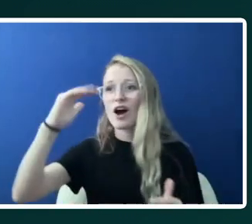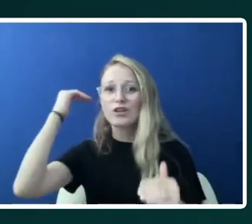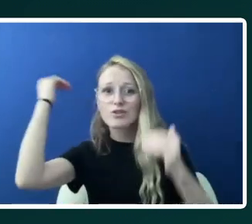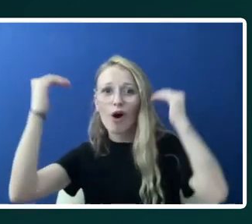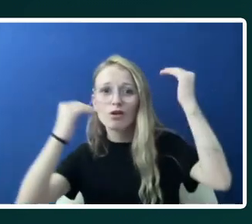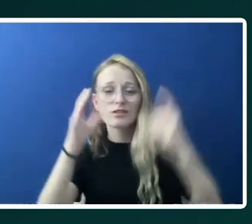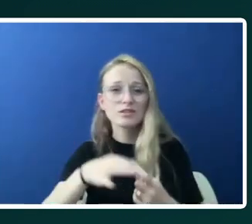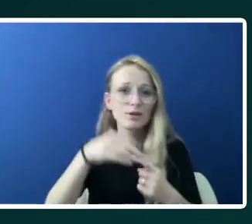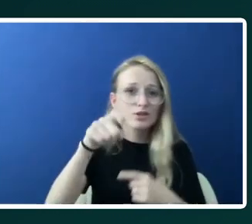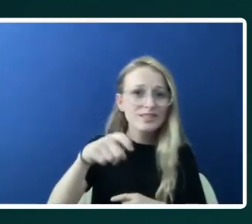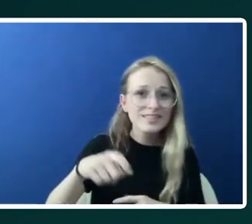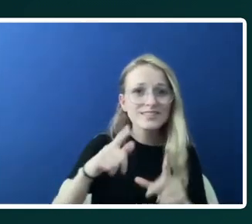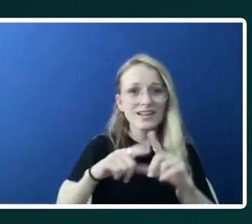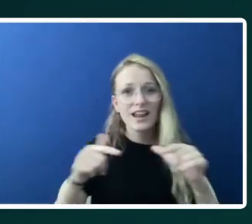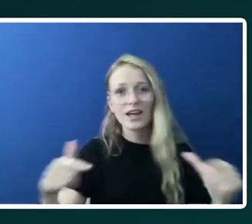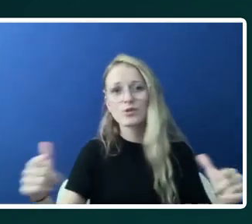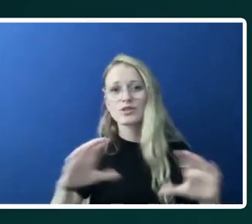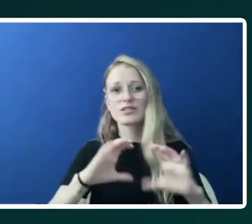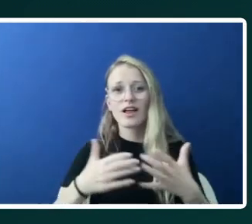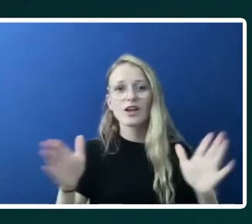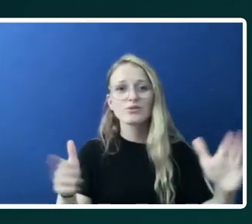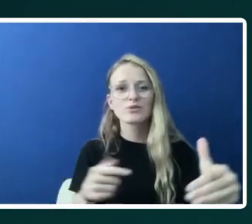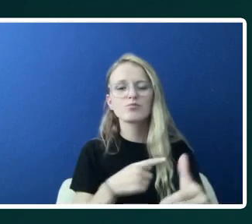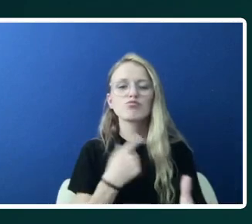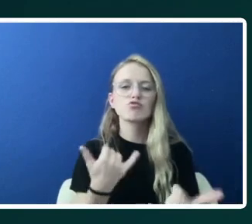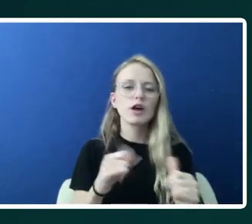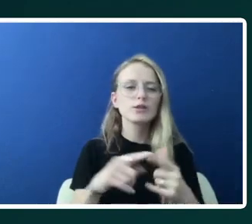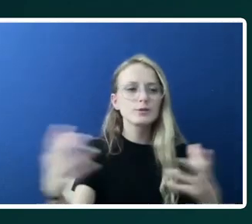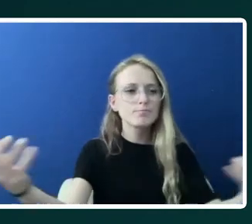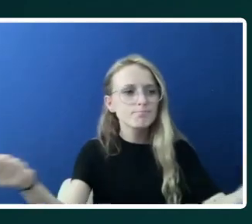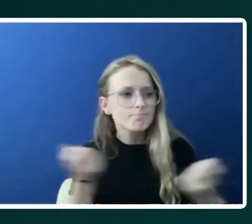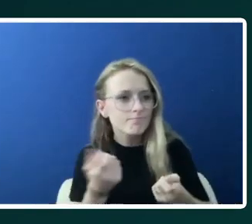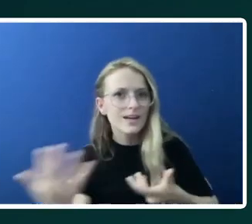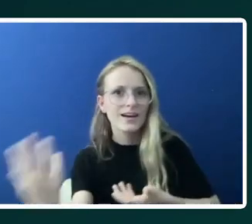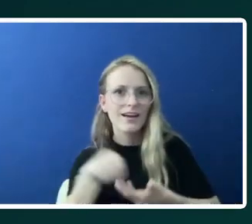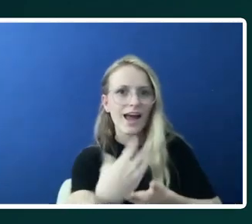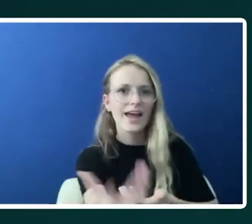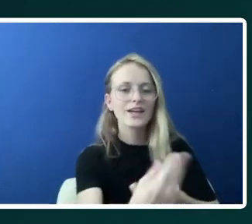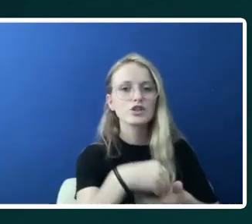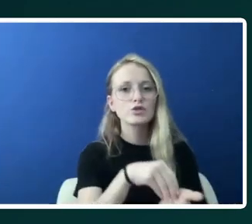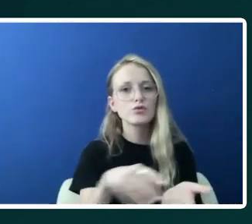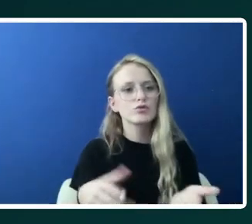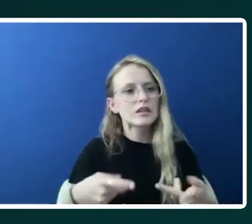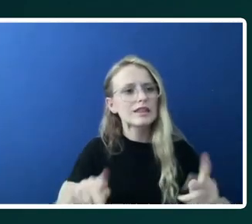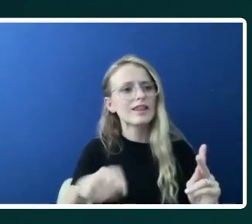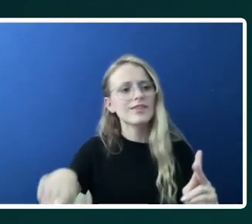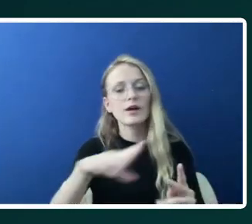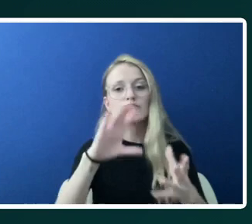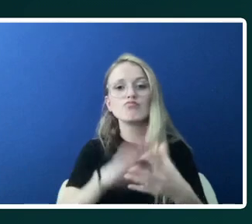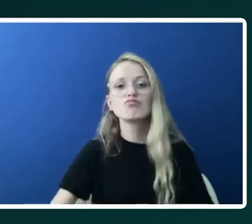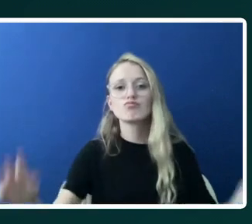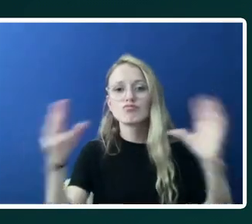and more, to engage students in telling their own stories about how they came to their current home.